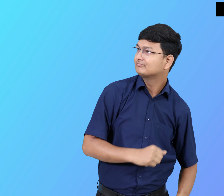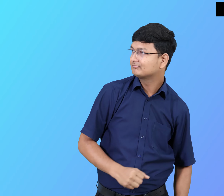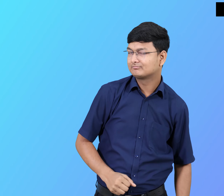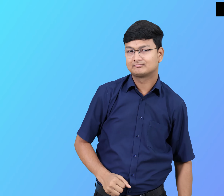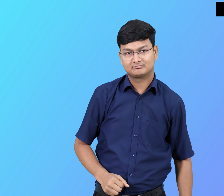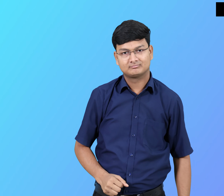Then he made two rows of bronze pomegranates. He put the bronze pomegranates on the nets of each pillar, covering the capitals at the top of the pillars.